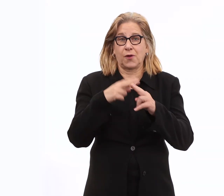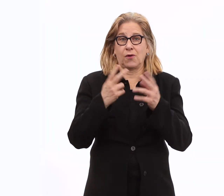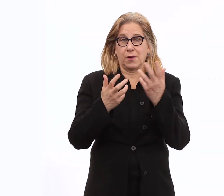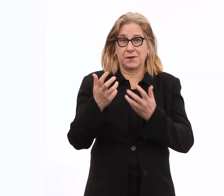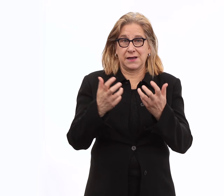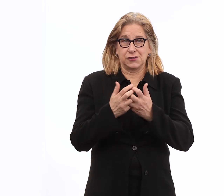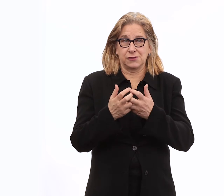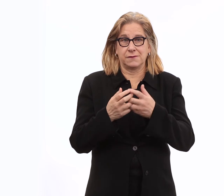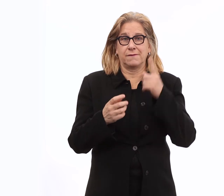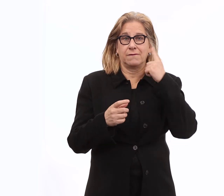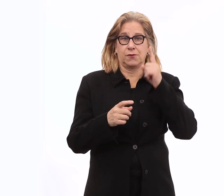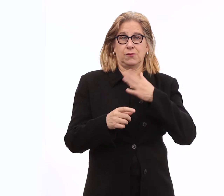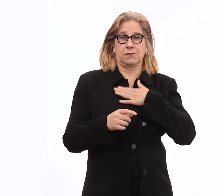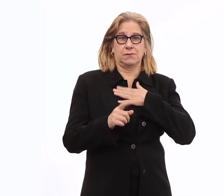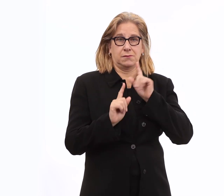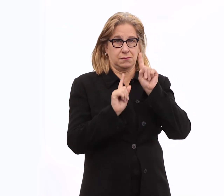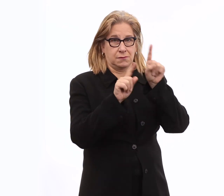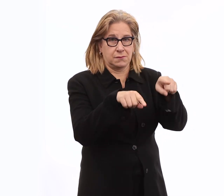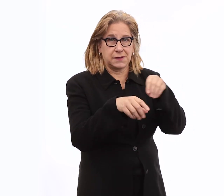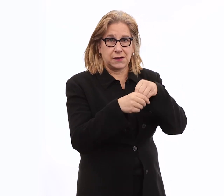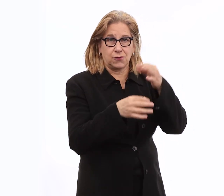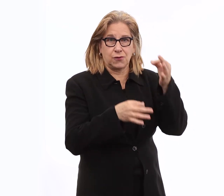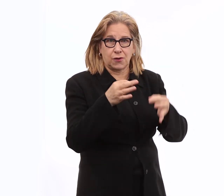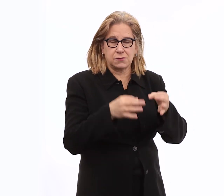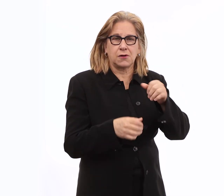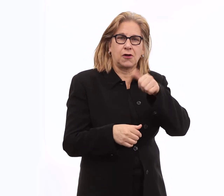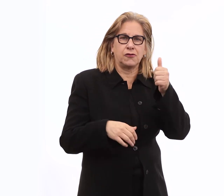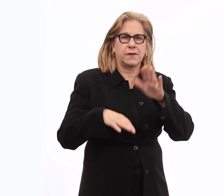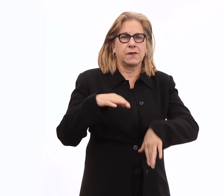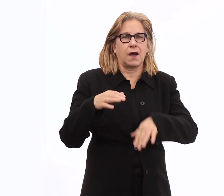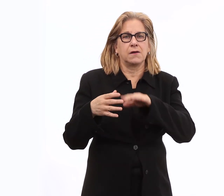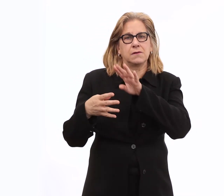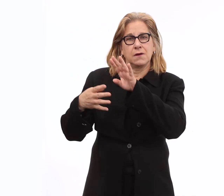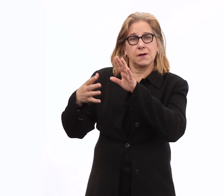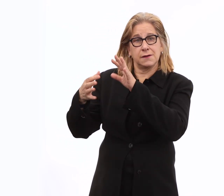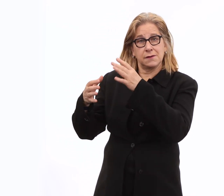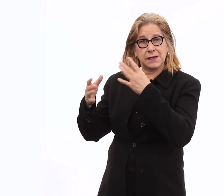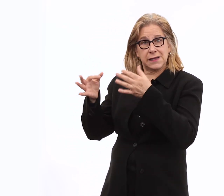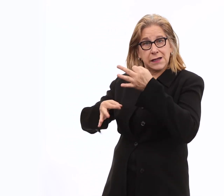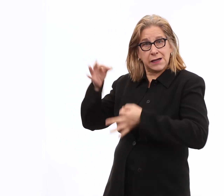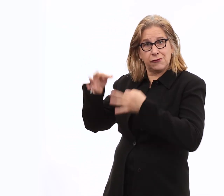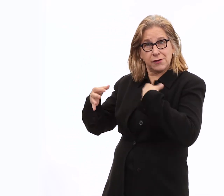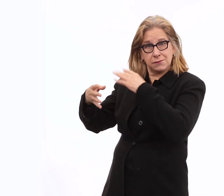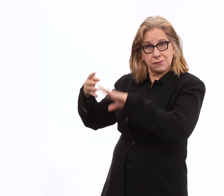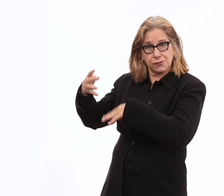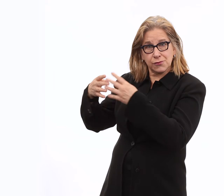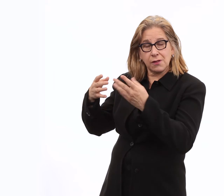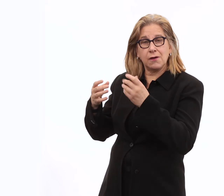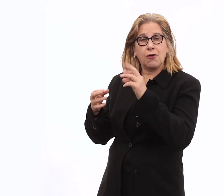Now let's discuss accommodations for visits to the courthouse other than scheduled hearings or court events.